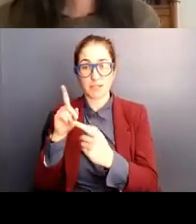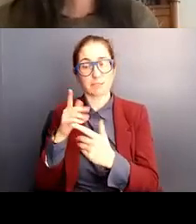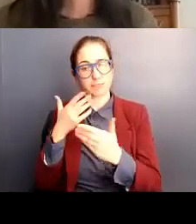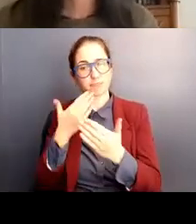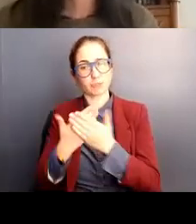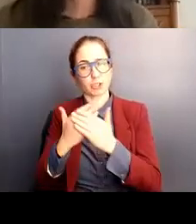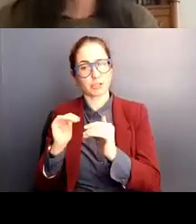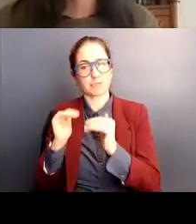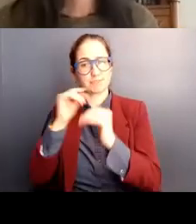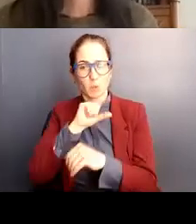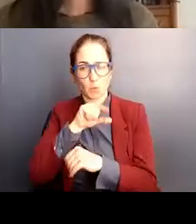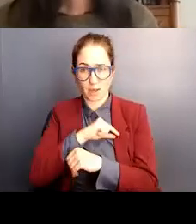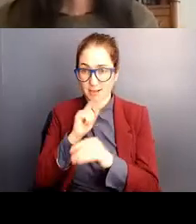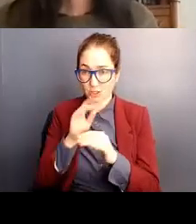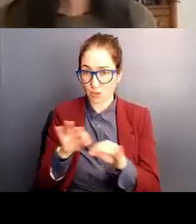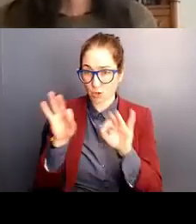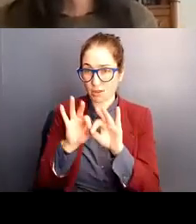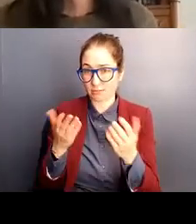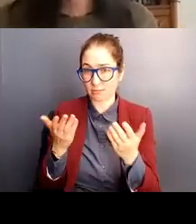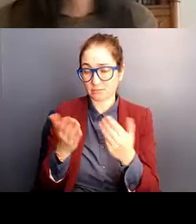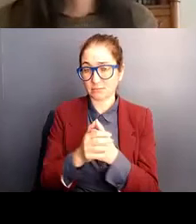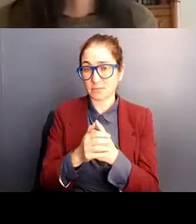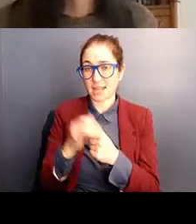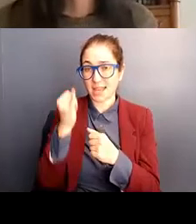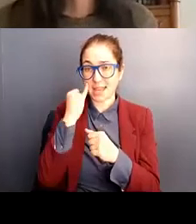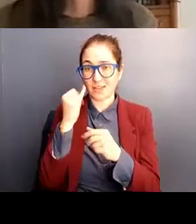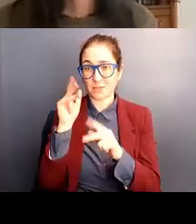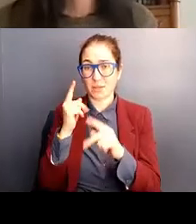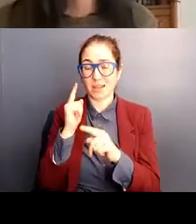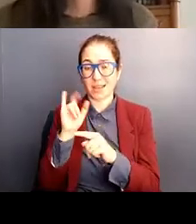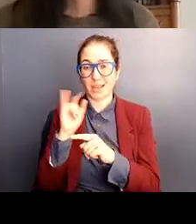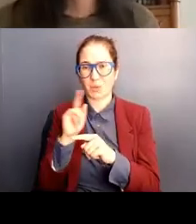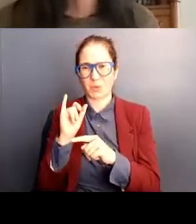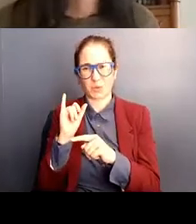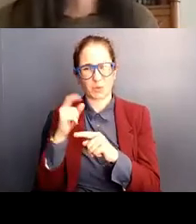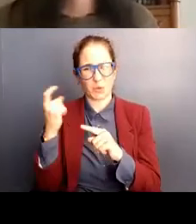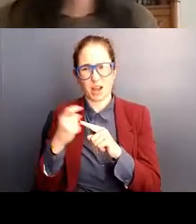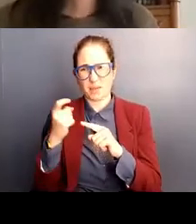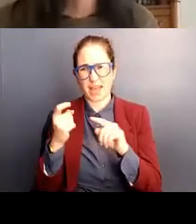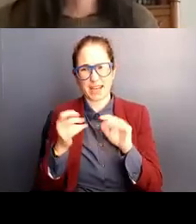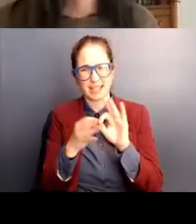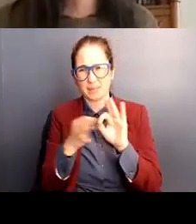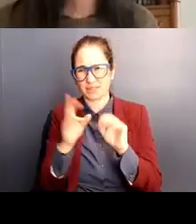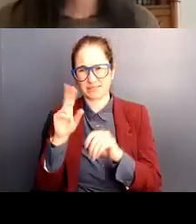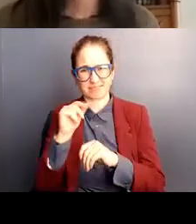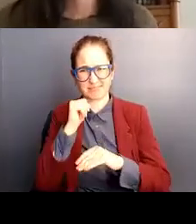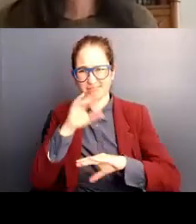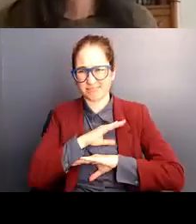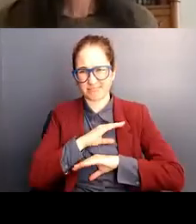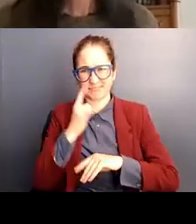Is actually worth it. Like if everybody is like these automatic captions are not good for this event, or for this whatever,